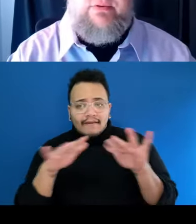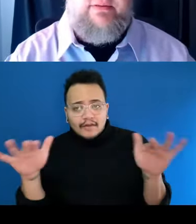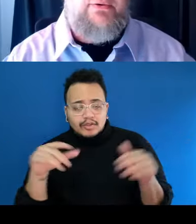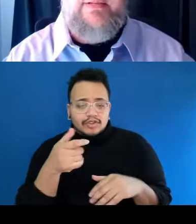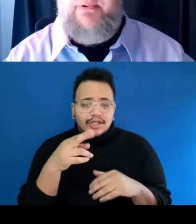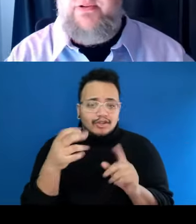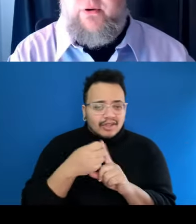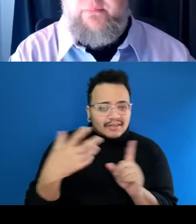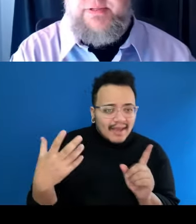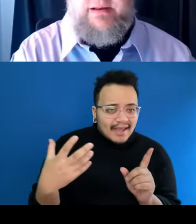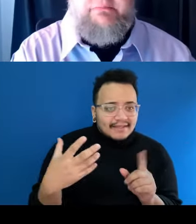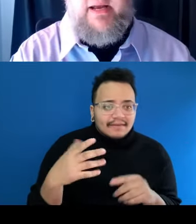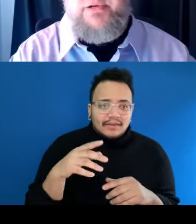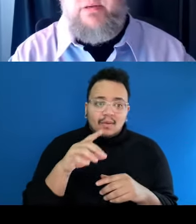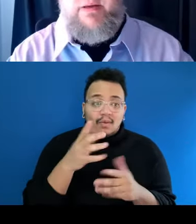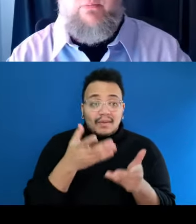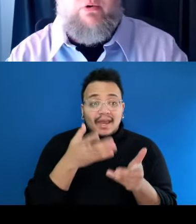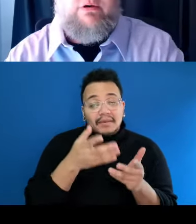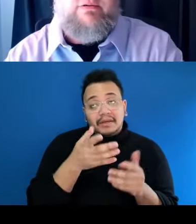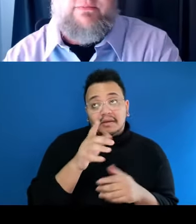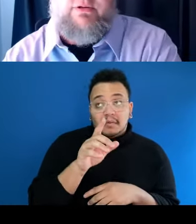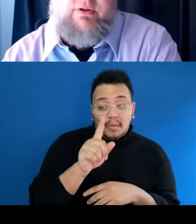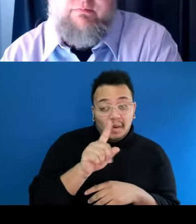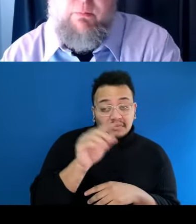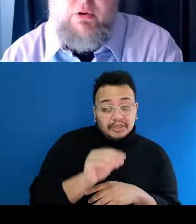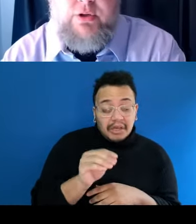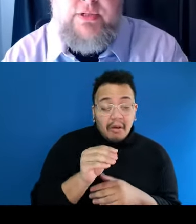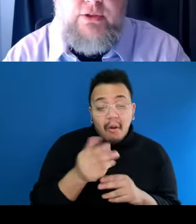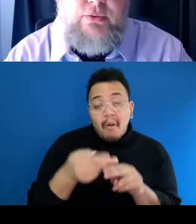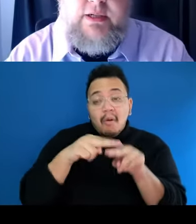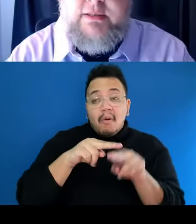So, those numbers of 1% might actually be more close to 10%